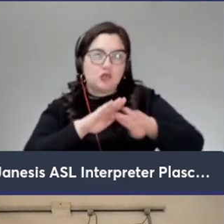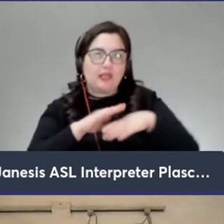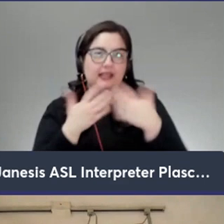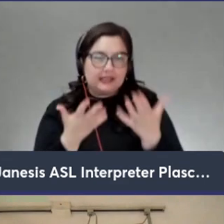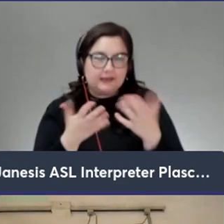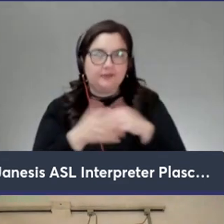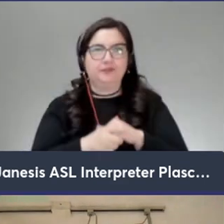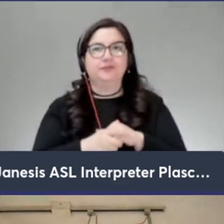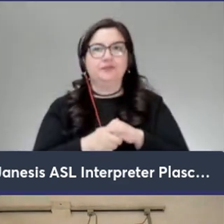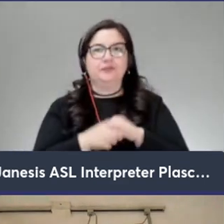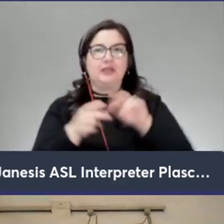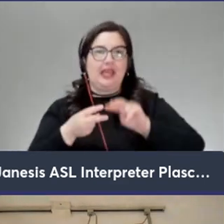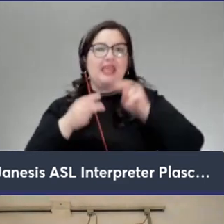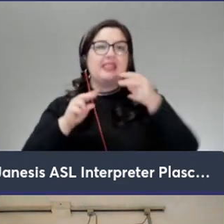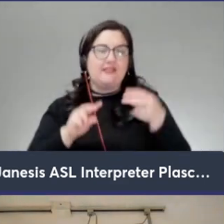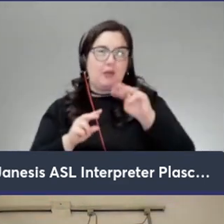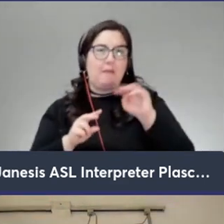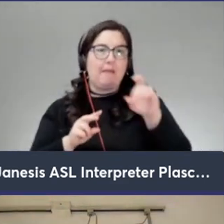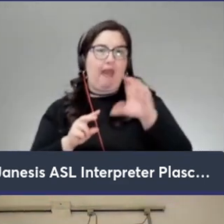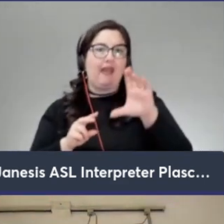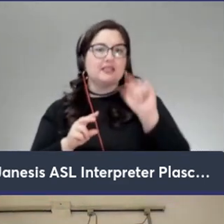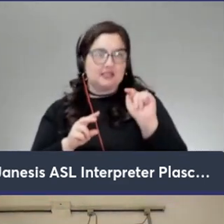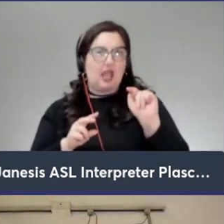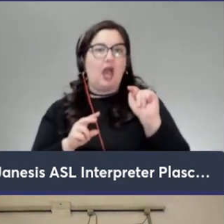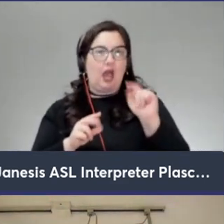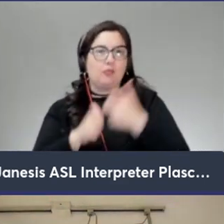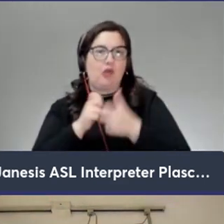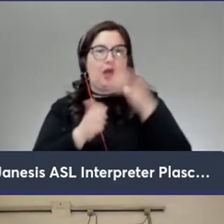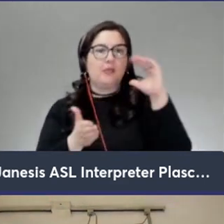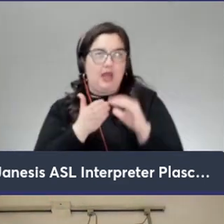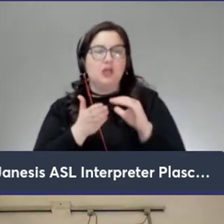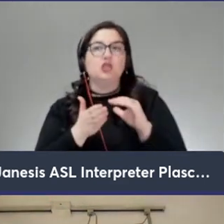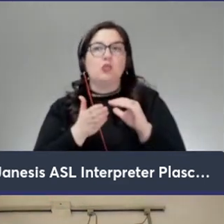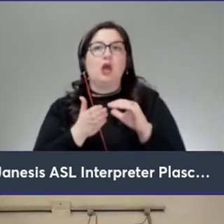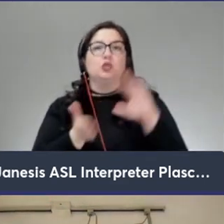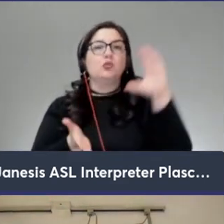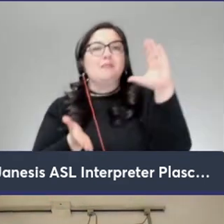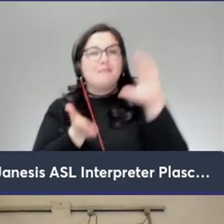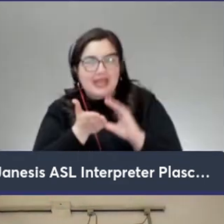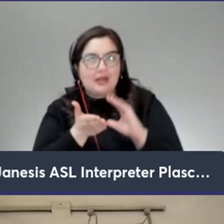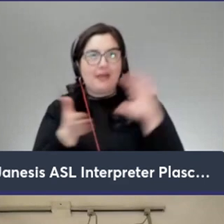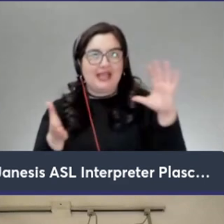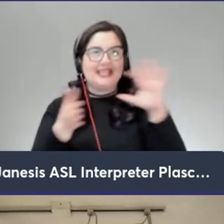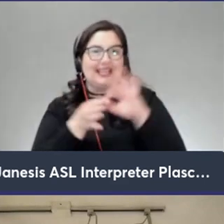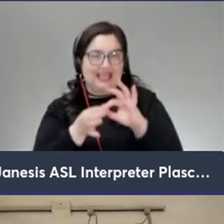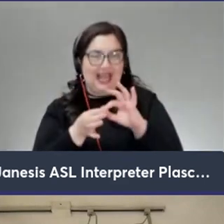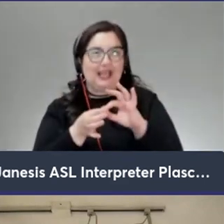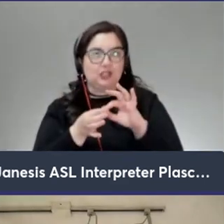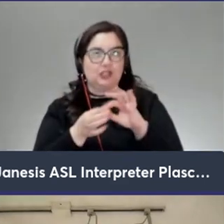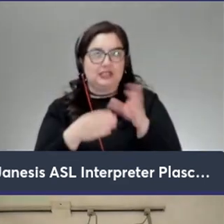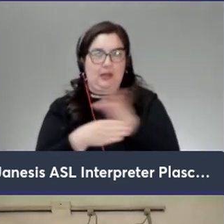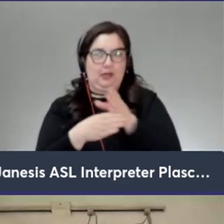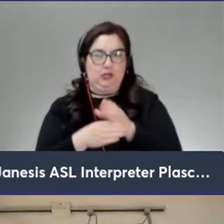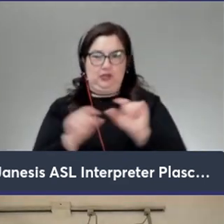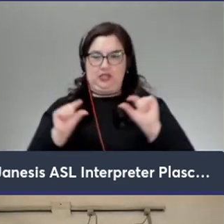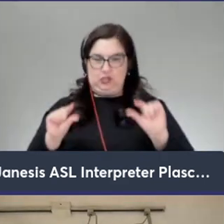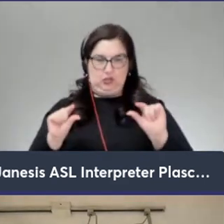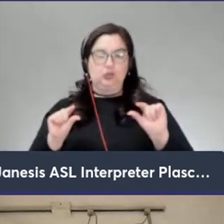in the inverse of the Max-Cut problem, you would wanna minimize the number of connections that you have between your two circuits. In Max-Cut, it's just the opposite of that,